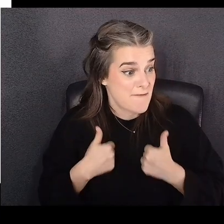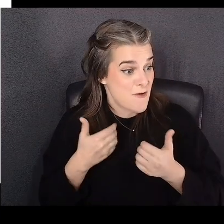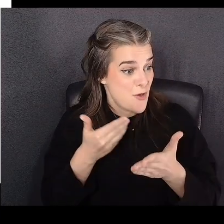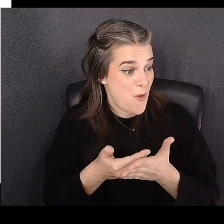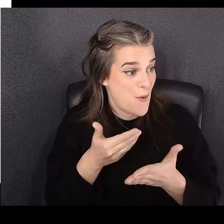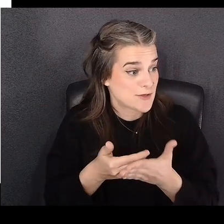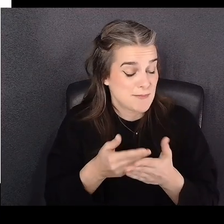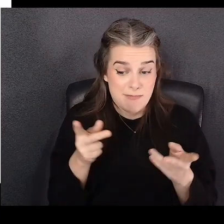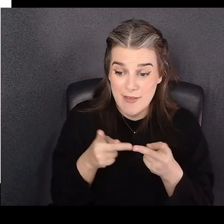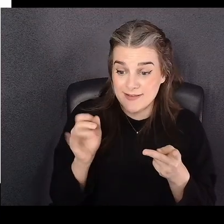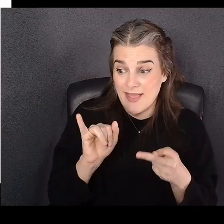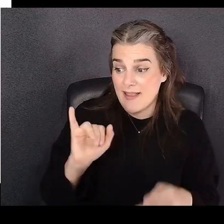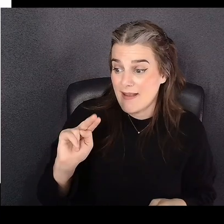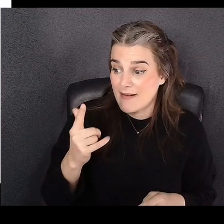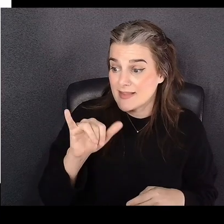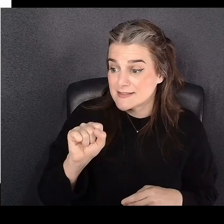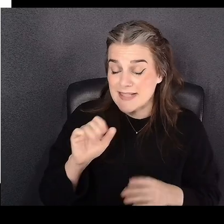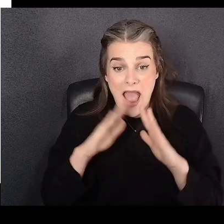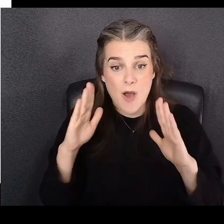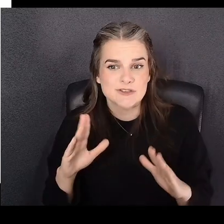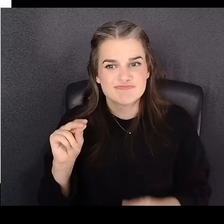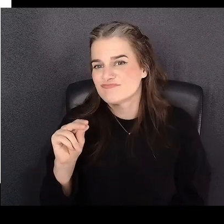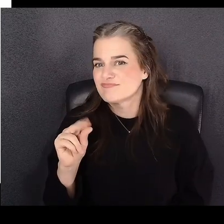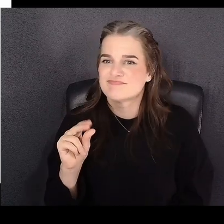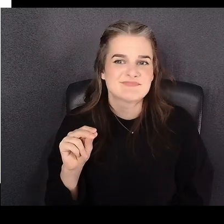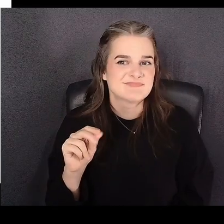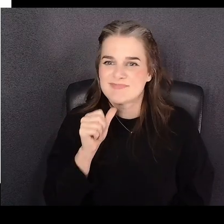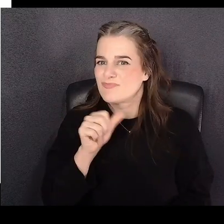to try different opportunities with people.